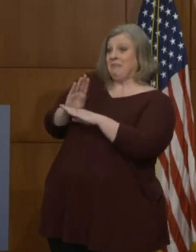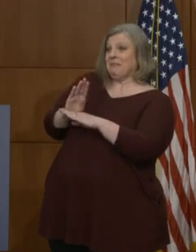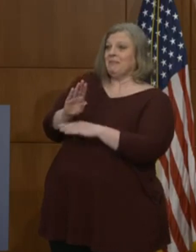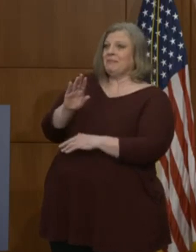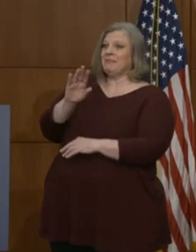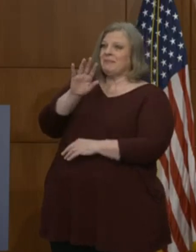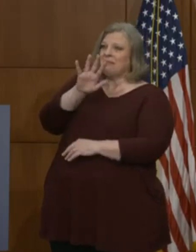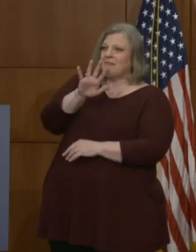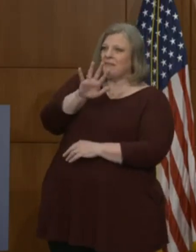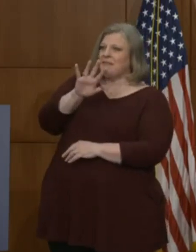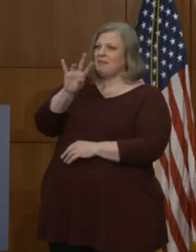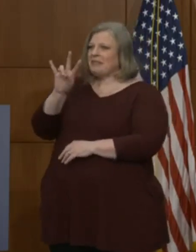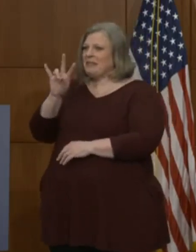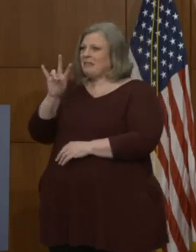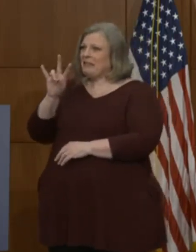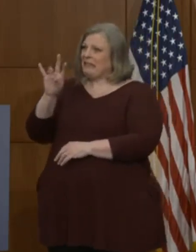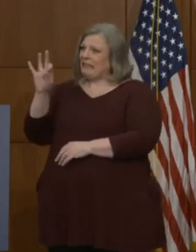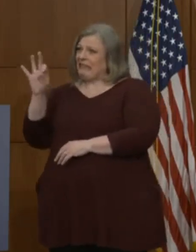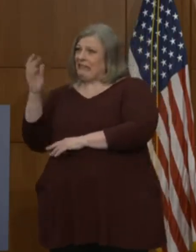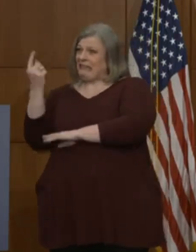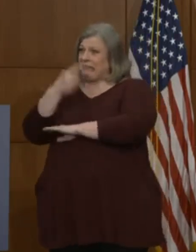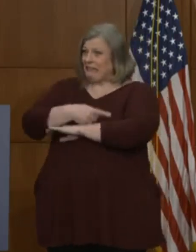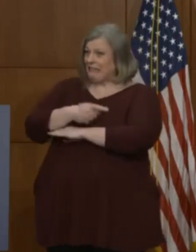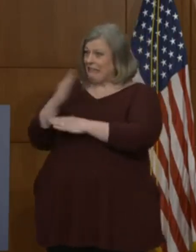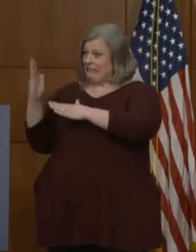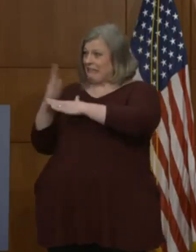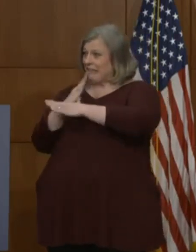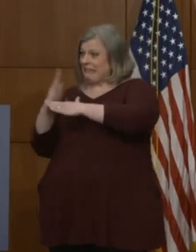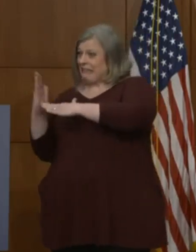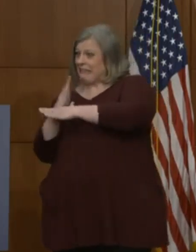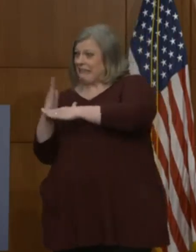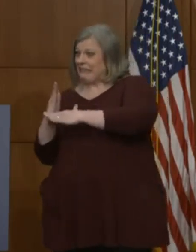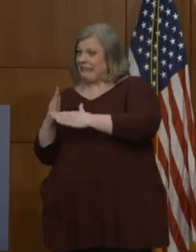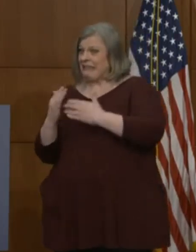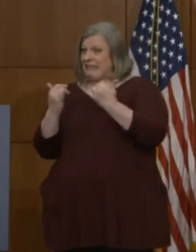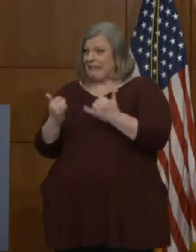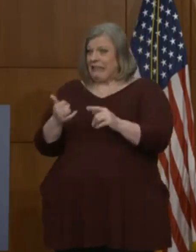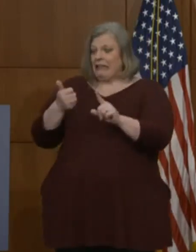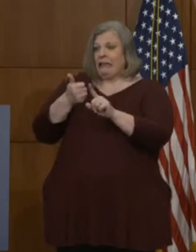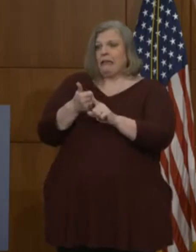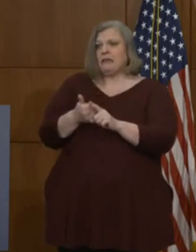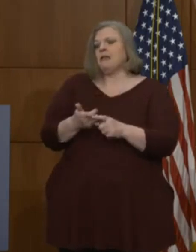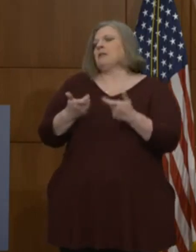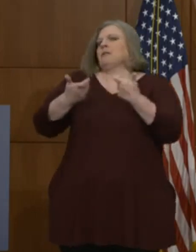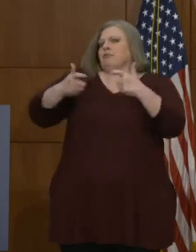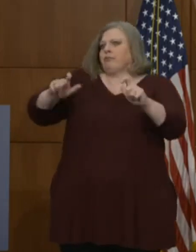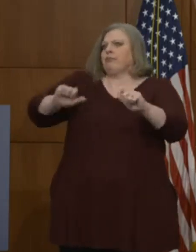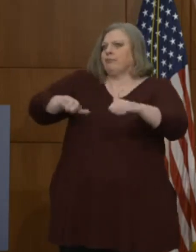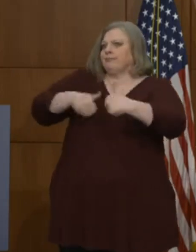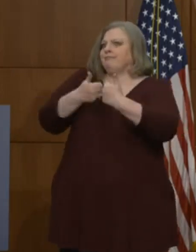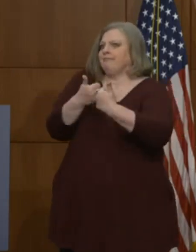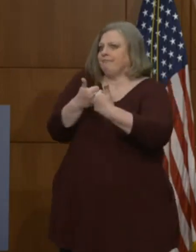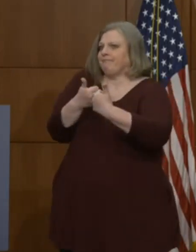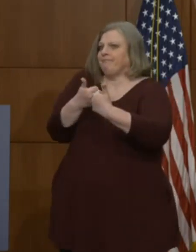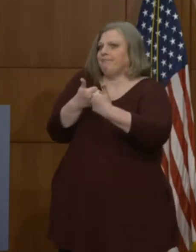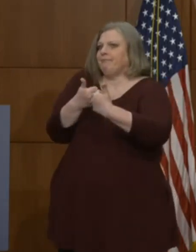WE STARTED THIS TEST OF THE TURNAROUND TIME. IS BUT FOR TURNAROUND TIME. IS BUT FOR SOME ACROSS. LAB. AS AS NINE